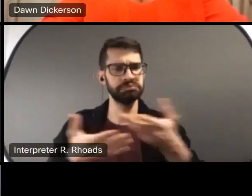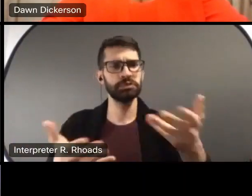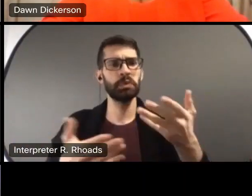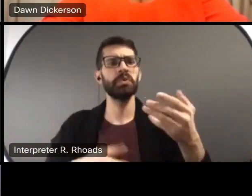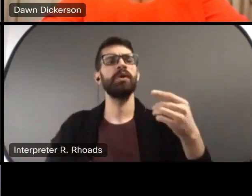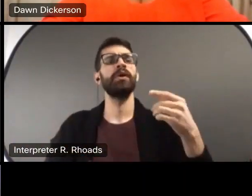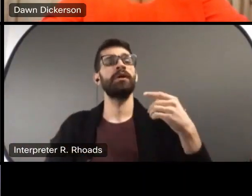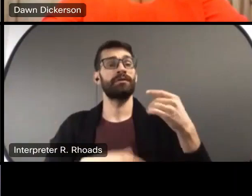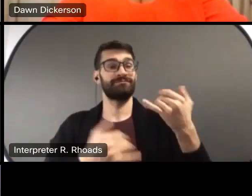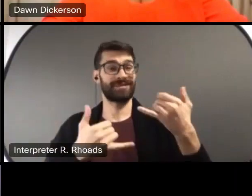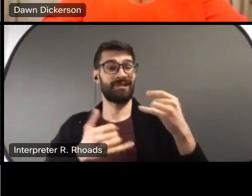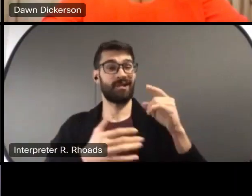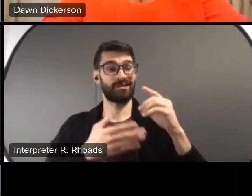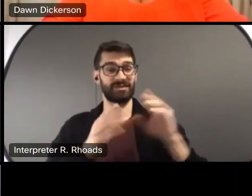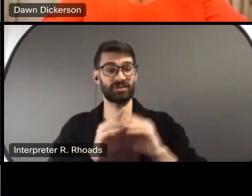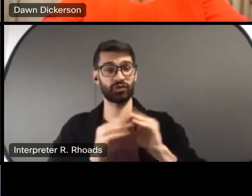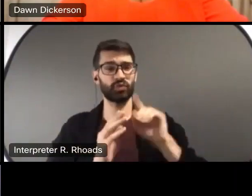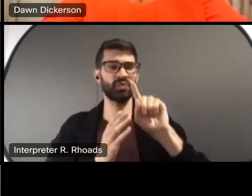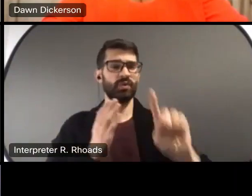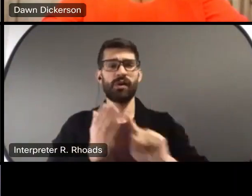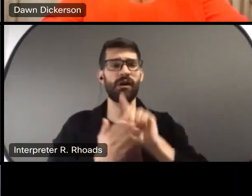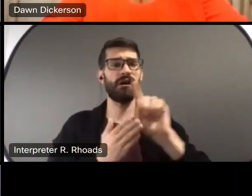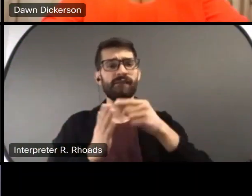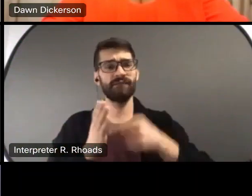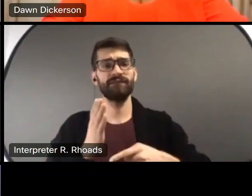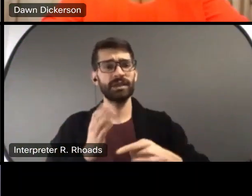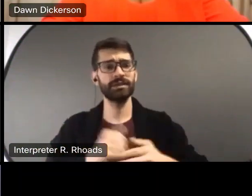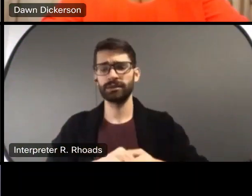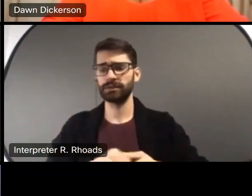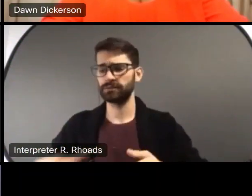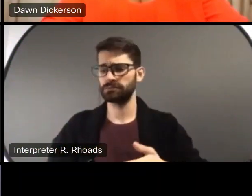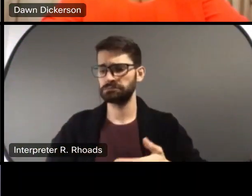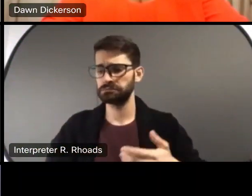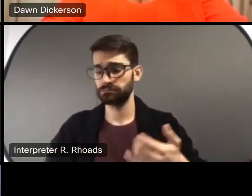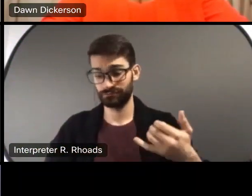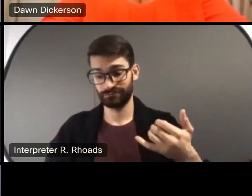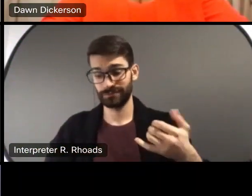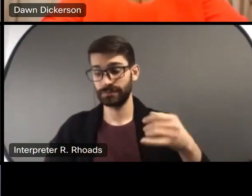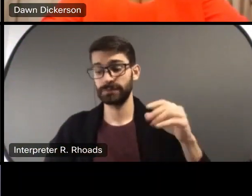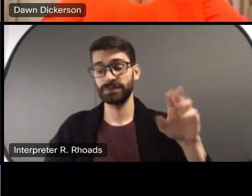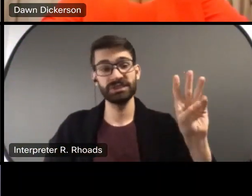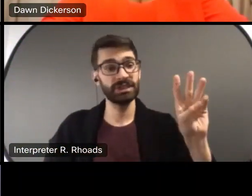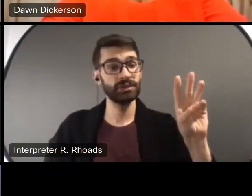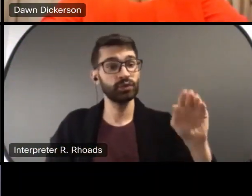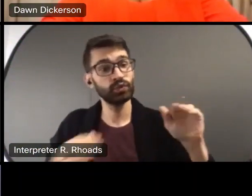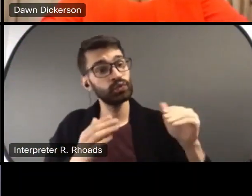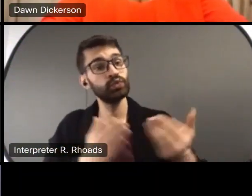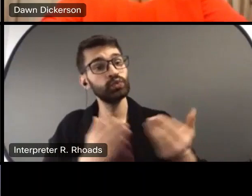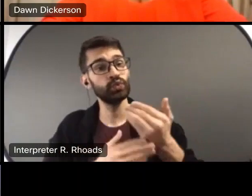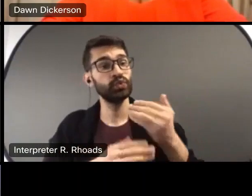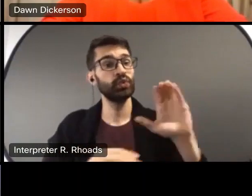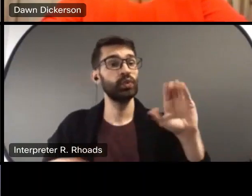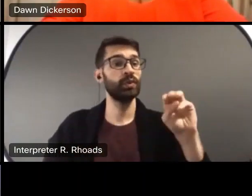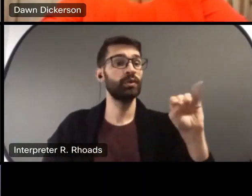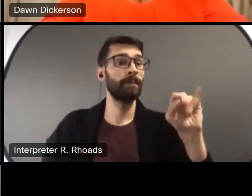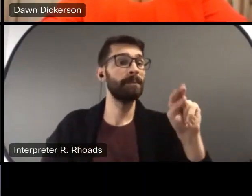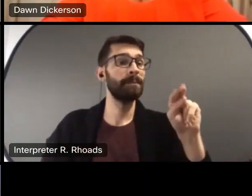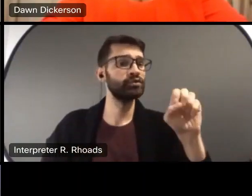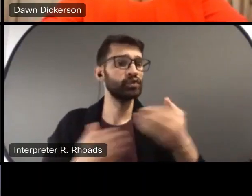is that, as Gale alluded to, we have 6 completely new Commissions, which have unique challenges